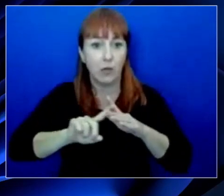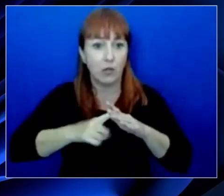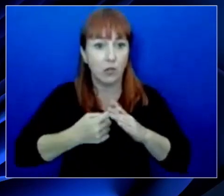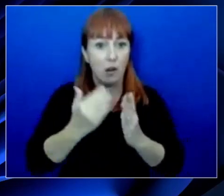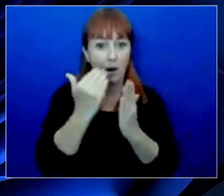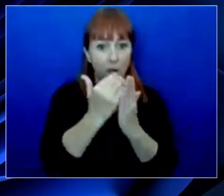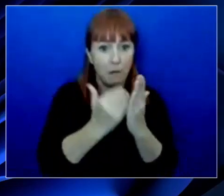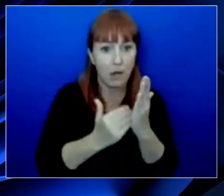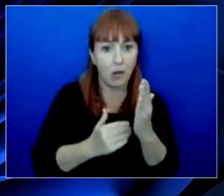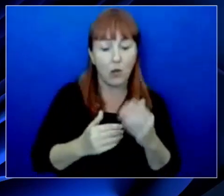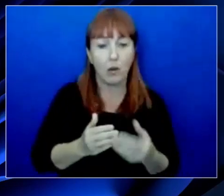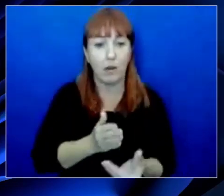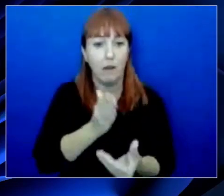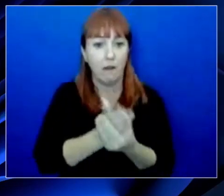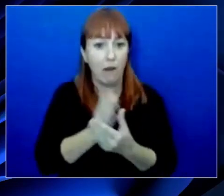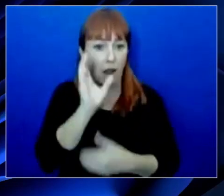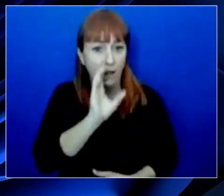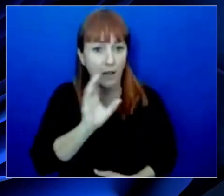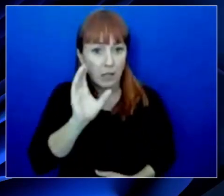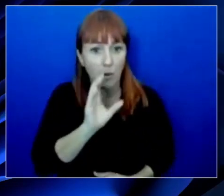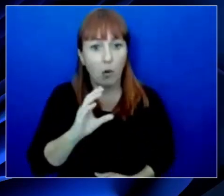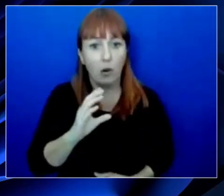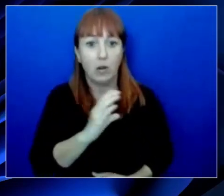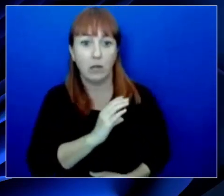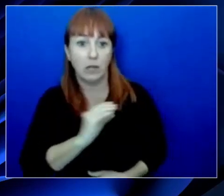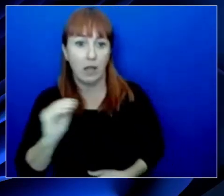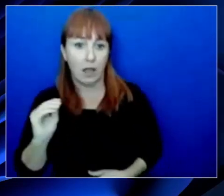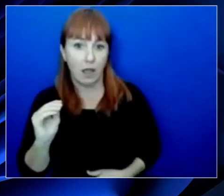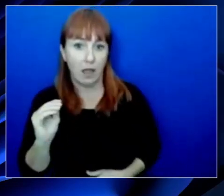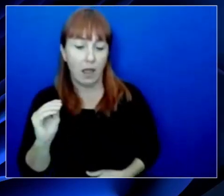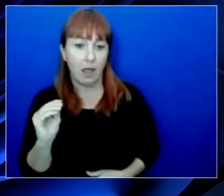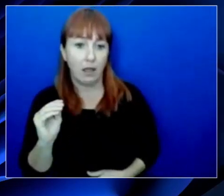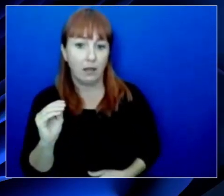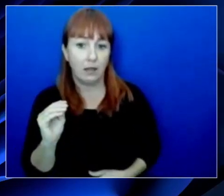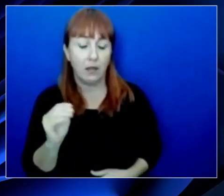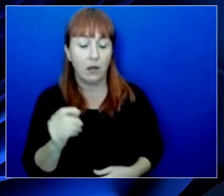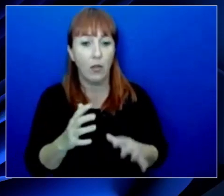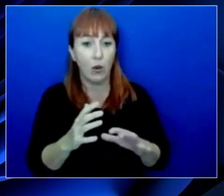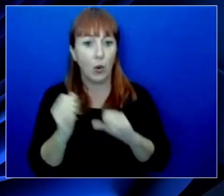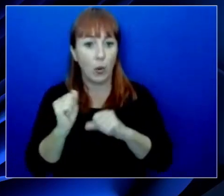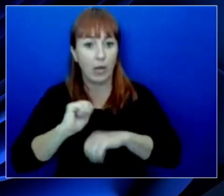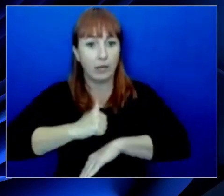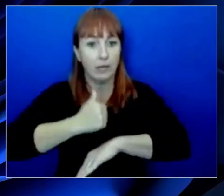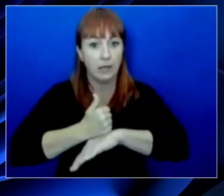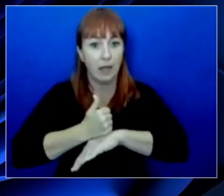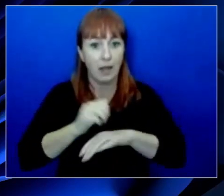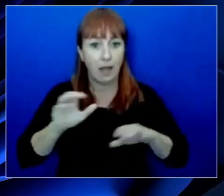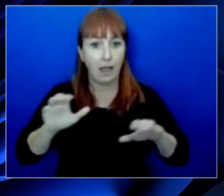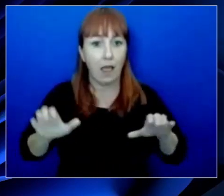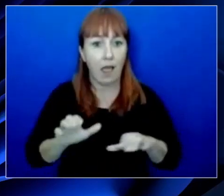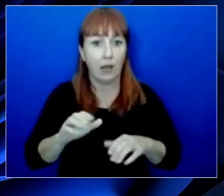File Explorer, as well as the. Quick settings in action menu.